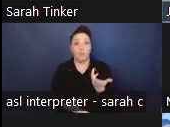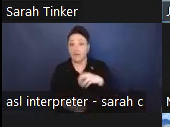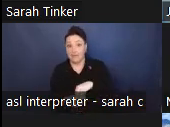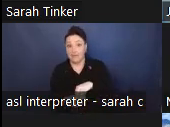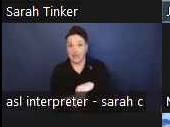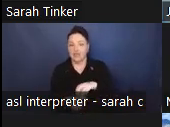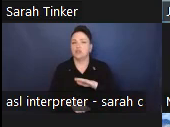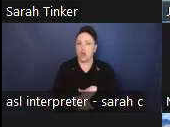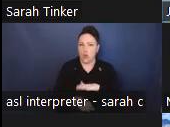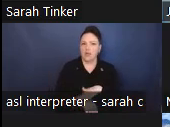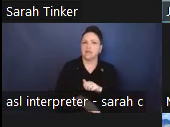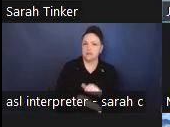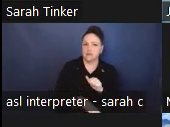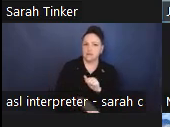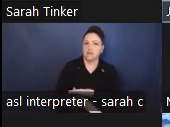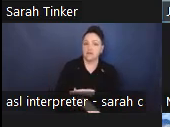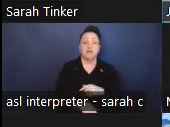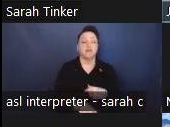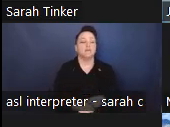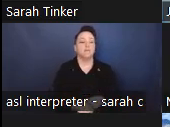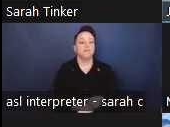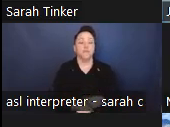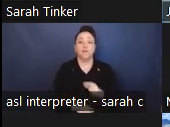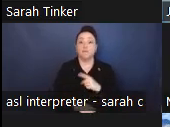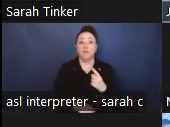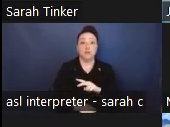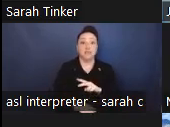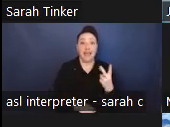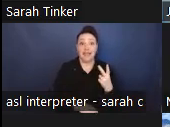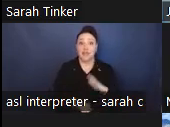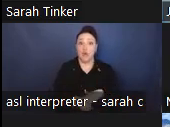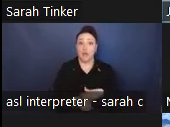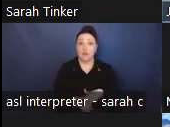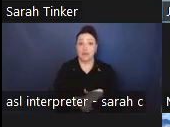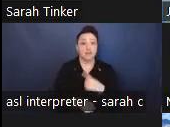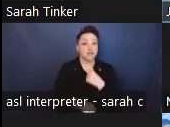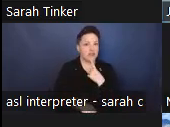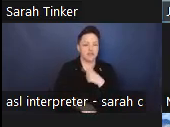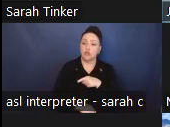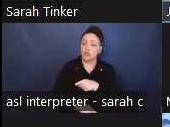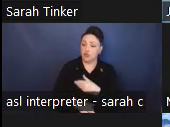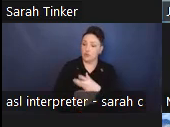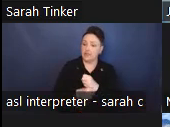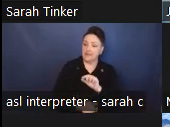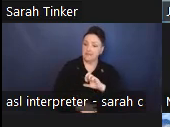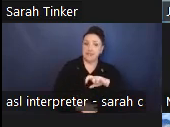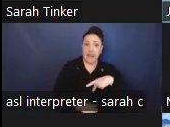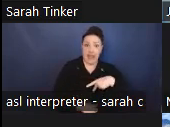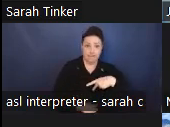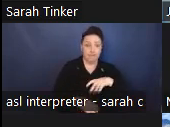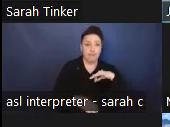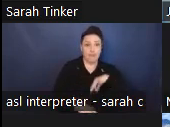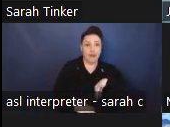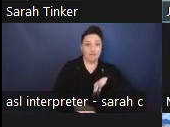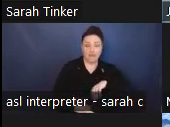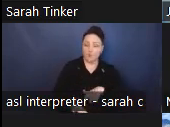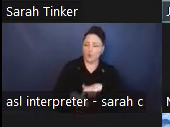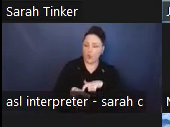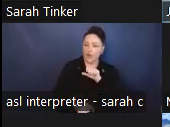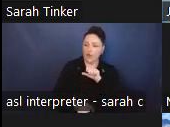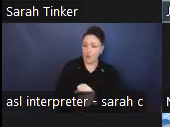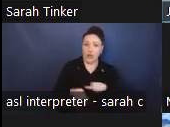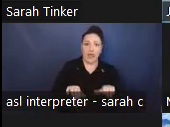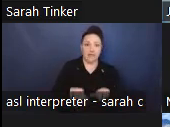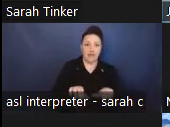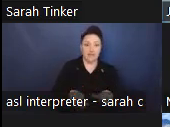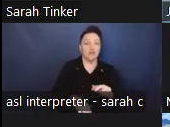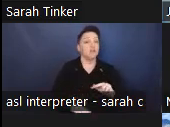two notices says you receive snap benefits. The third month think will get a notice and